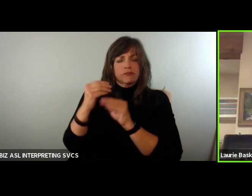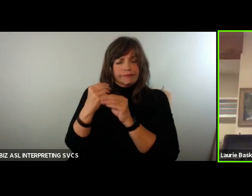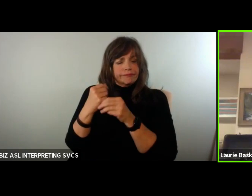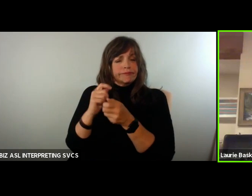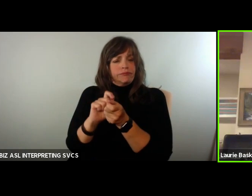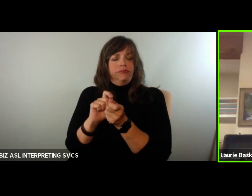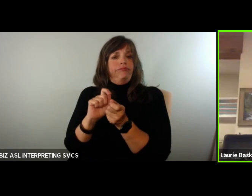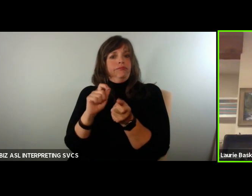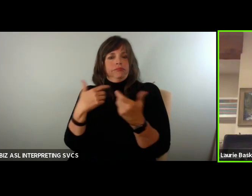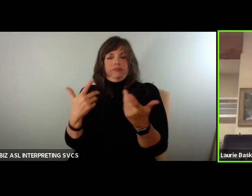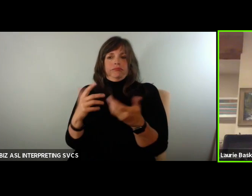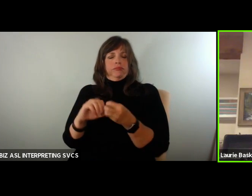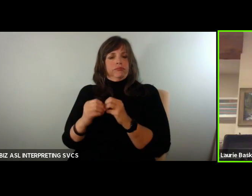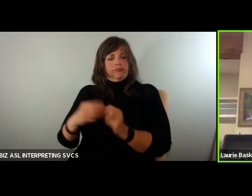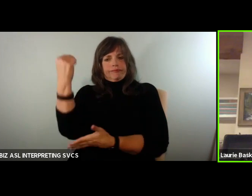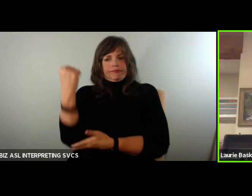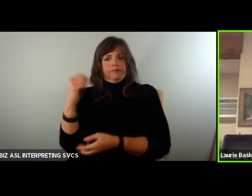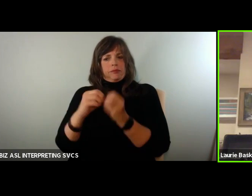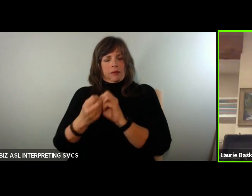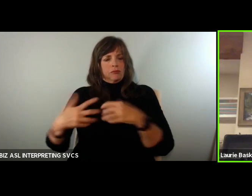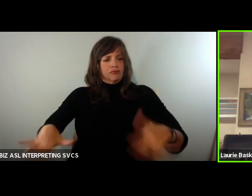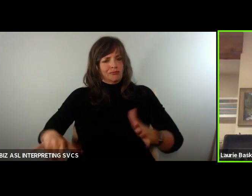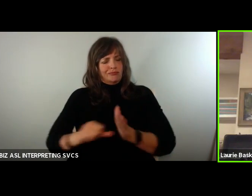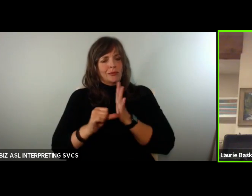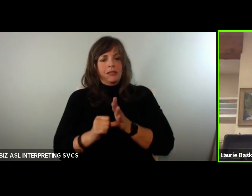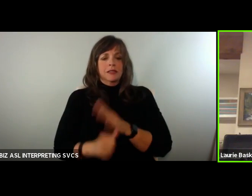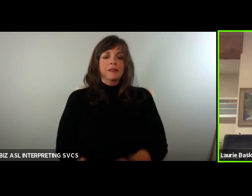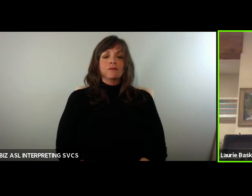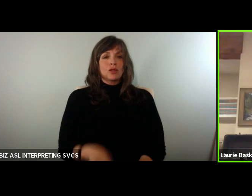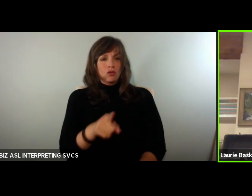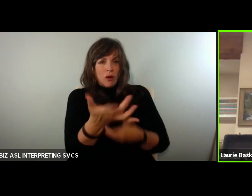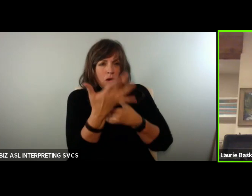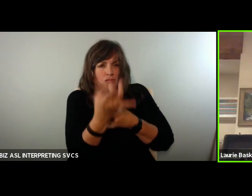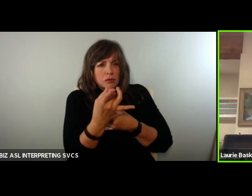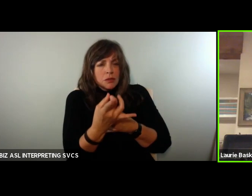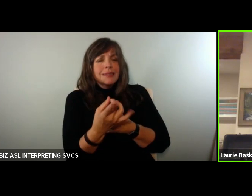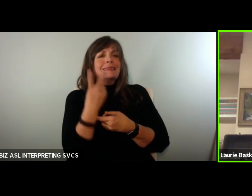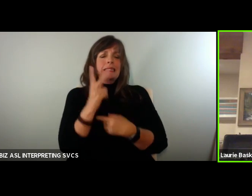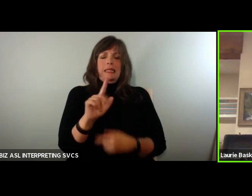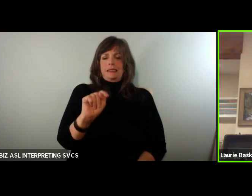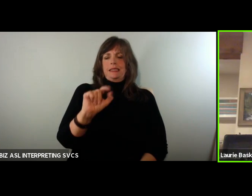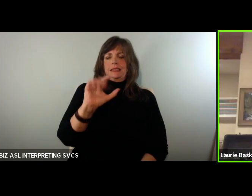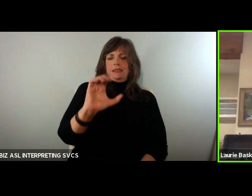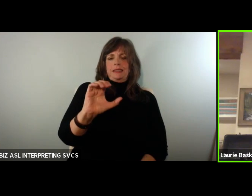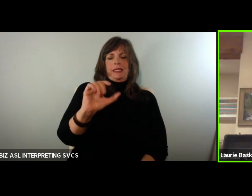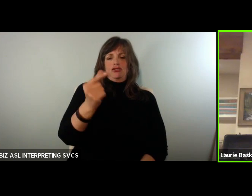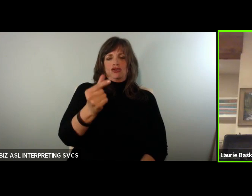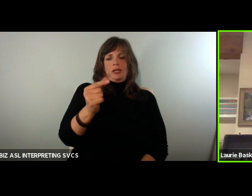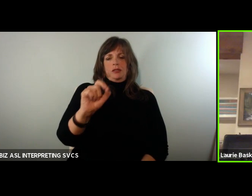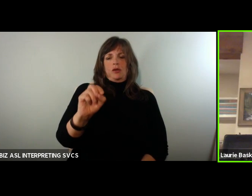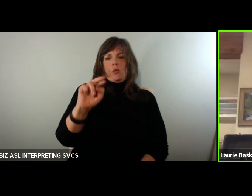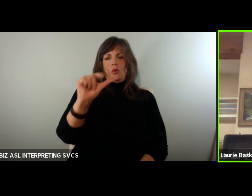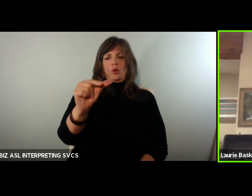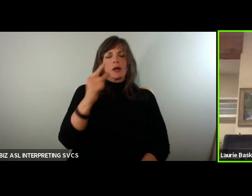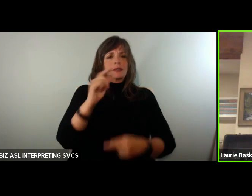to receive TCG action alerts, please visit tcg.org, view the drop-down menu under advocacy